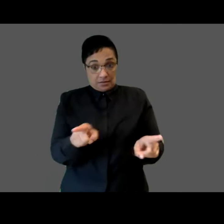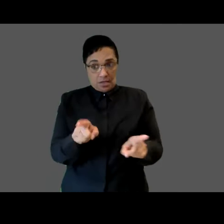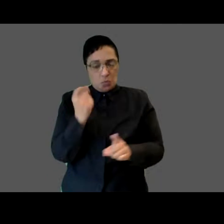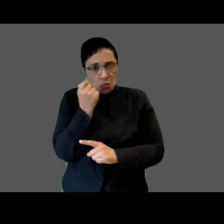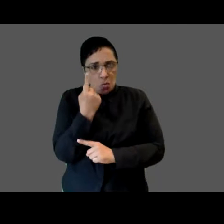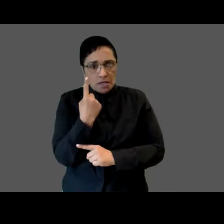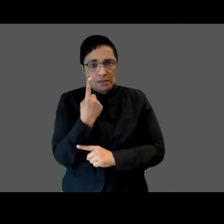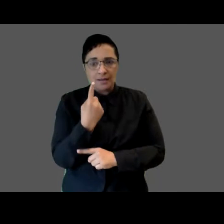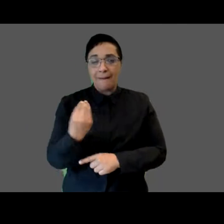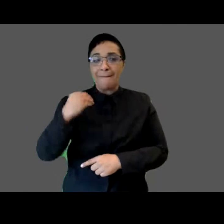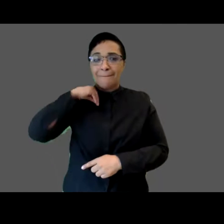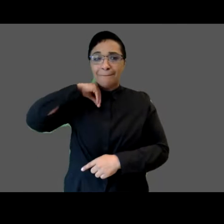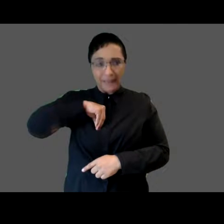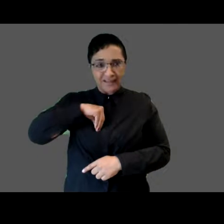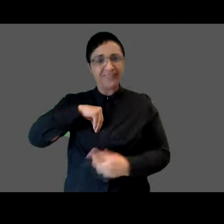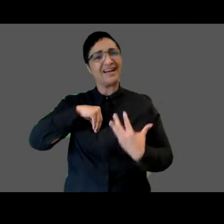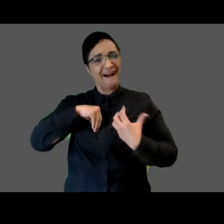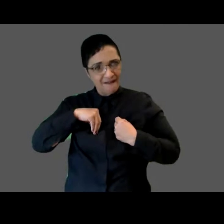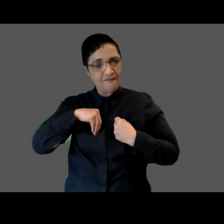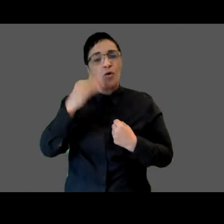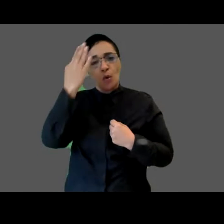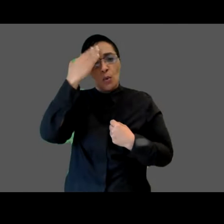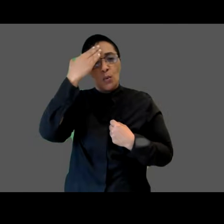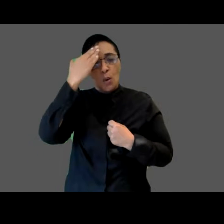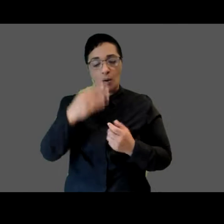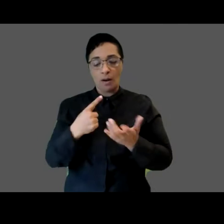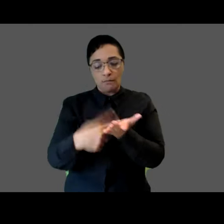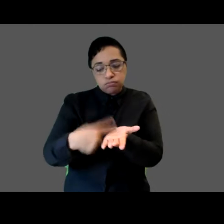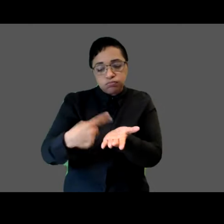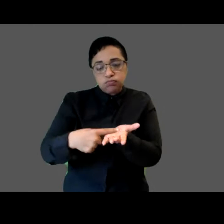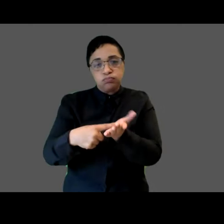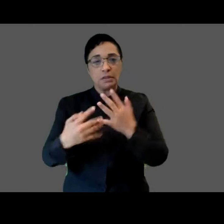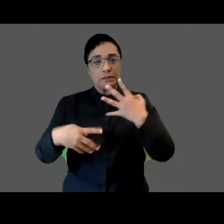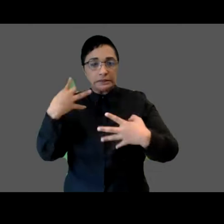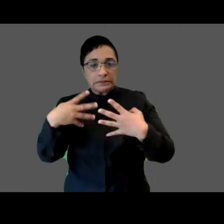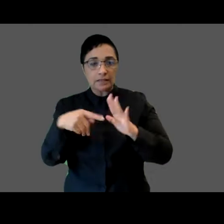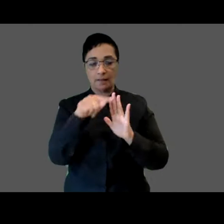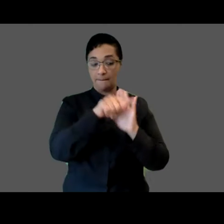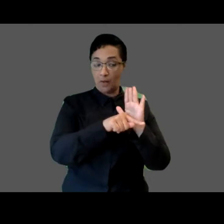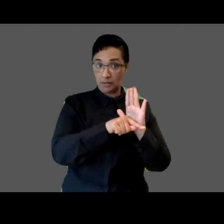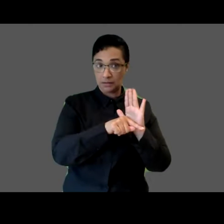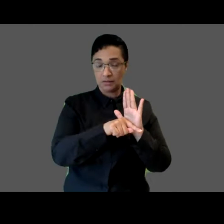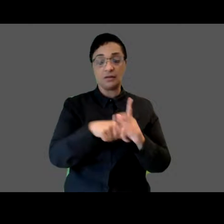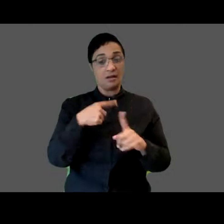of collecting good data for policy discussion, we can clearly see that there's a good recipe for moving forward.